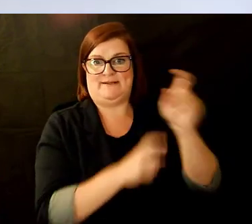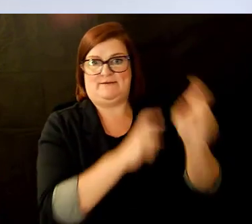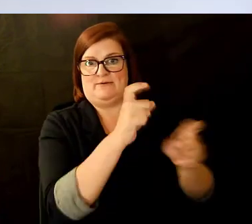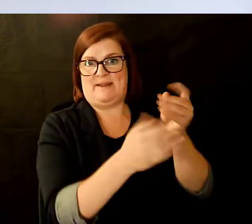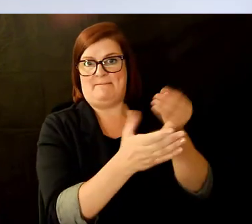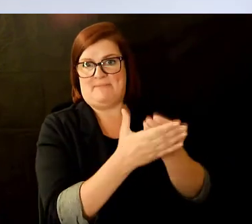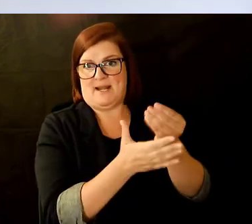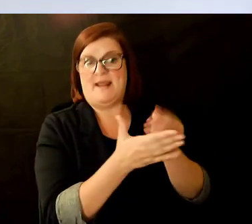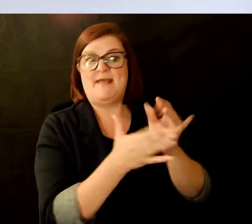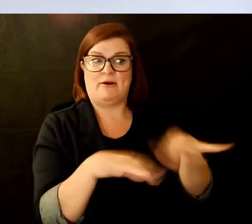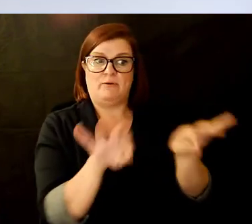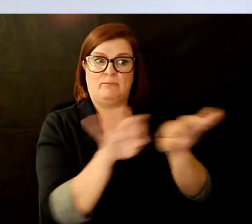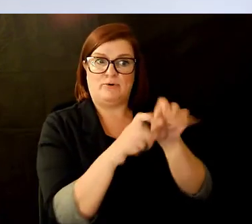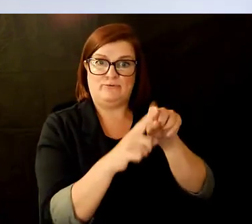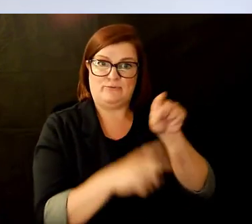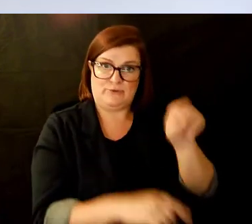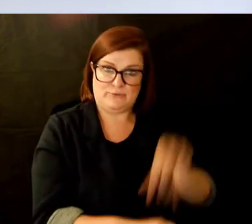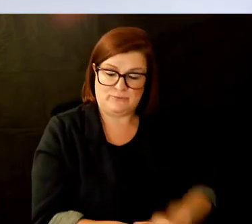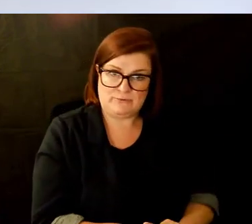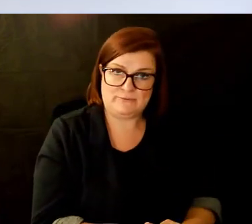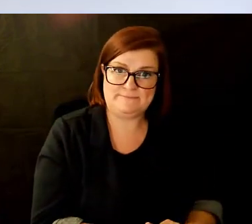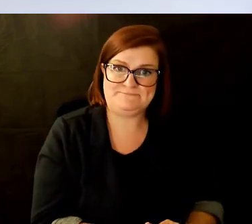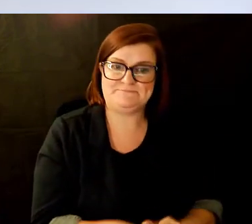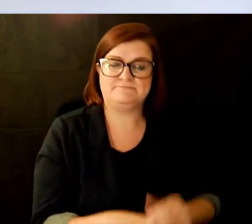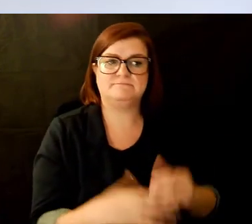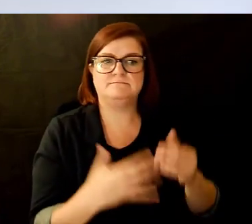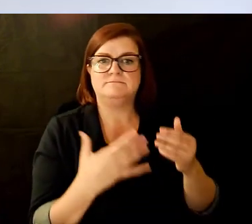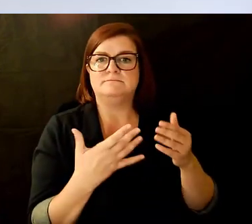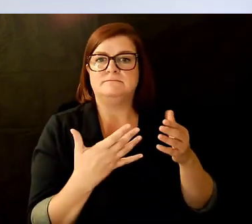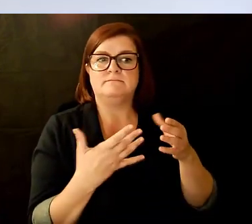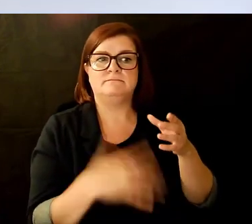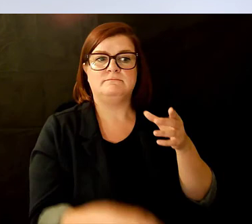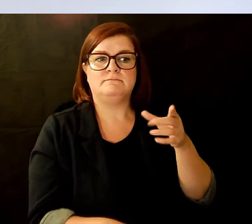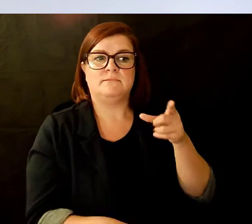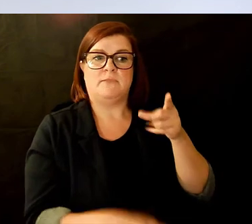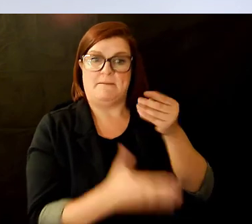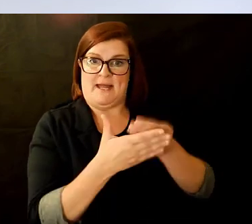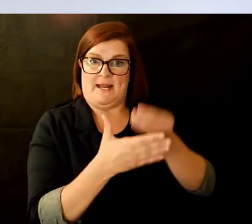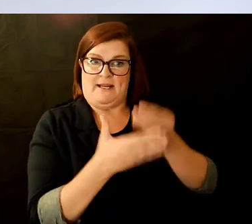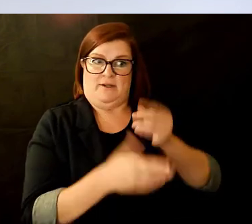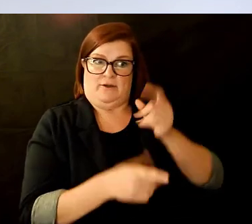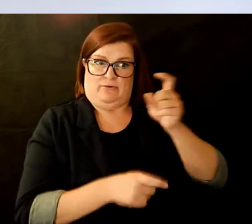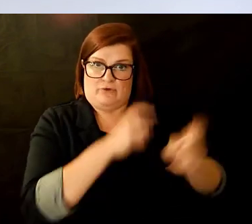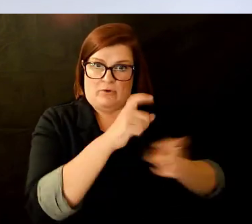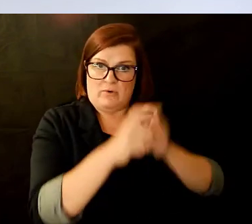Areas that you can designate that will make a difference in the life of our community today